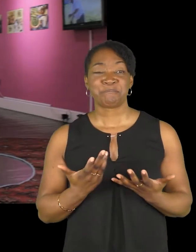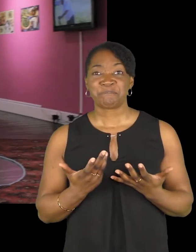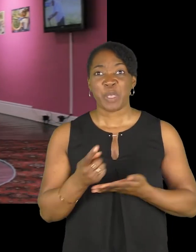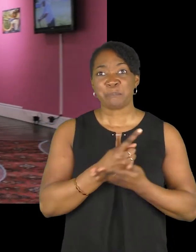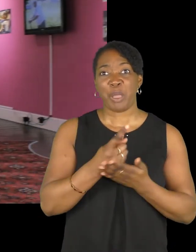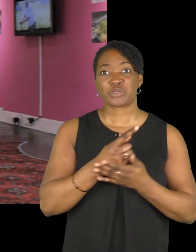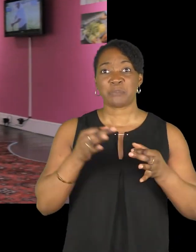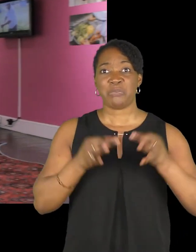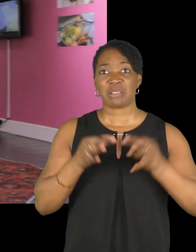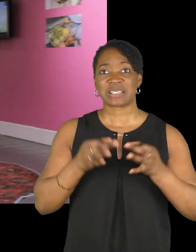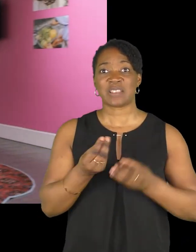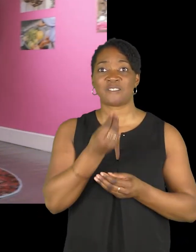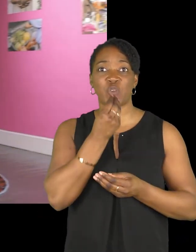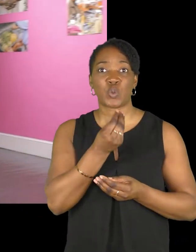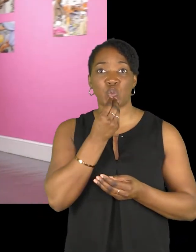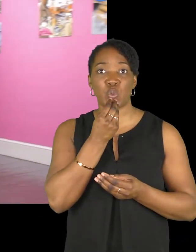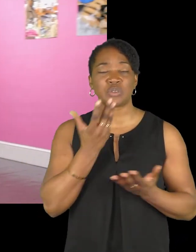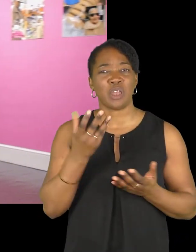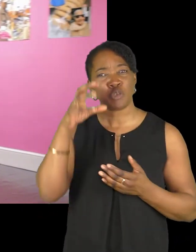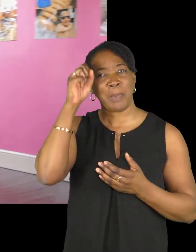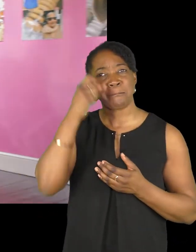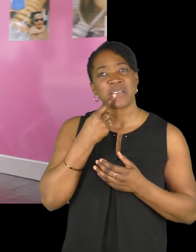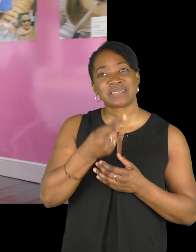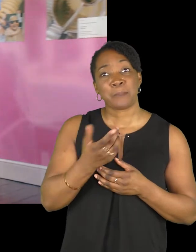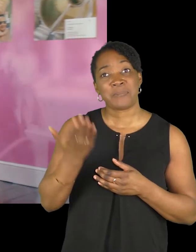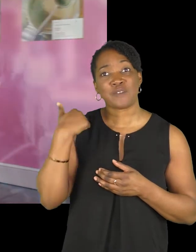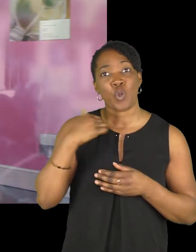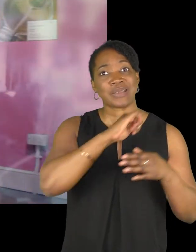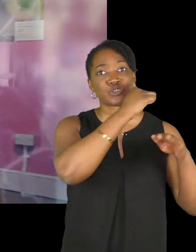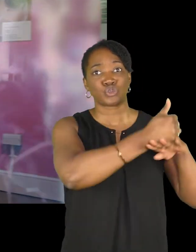it's about the politics of food. And I remember saying to you earlier about institutions being